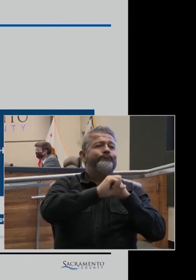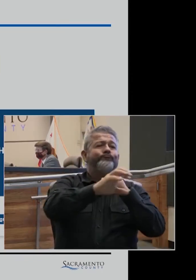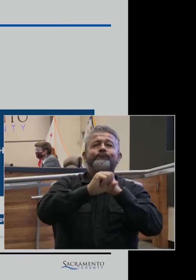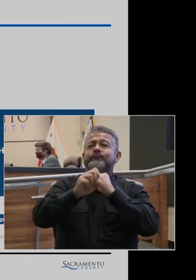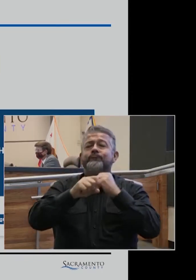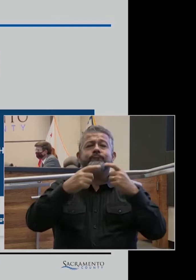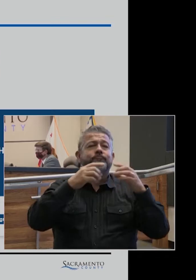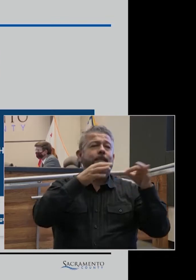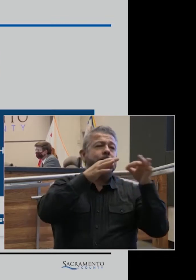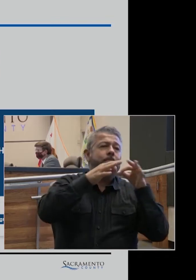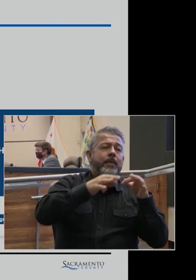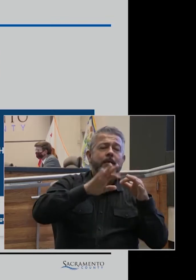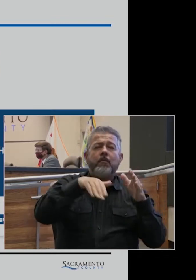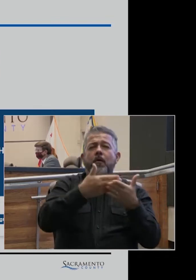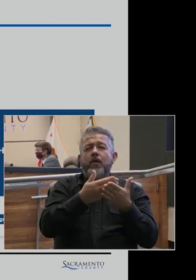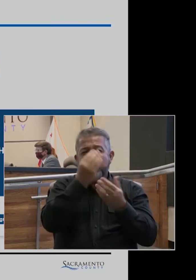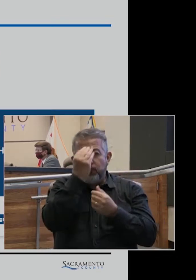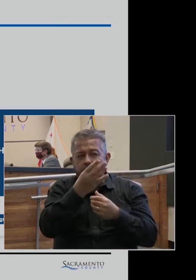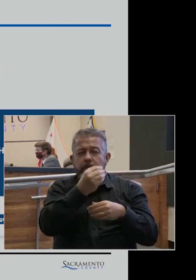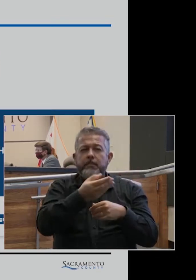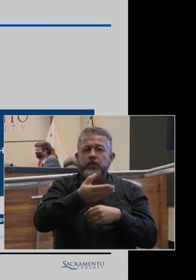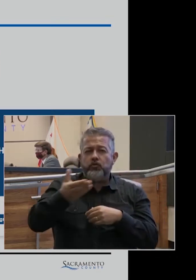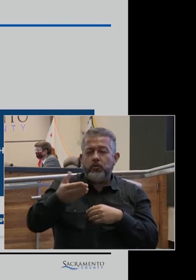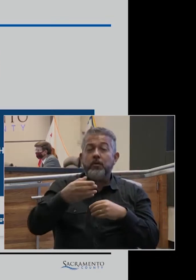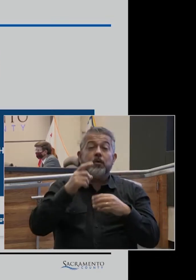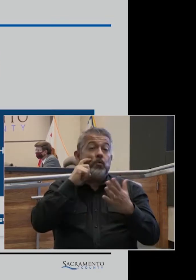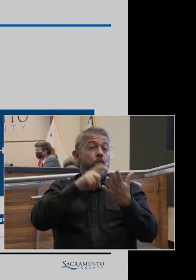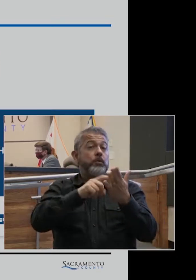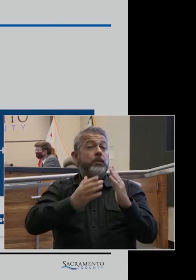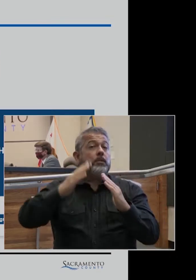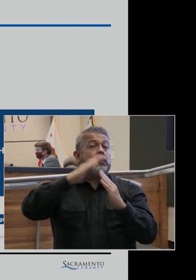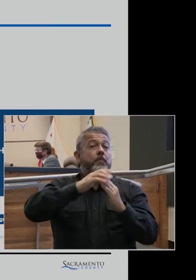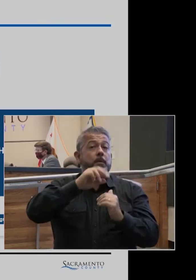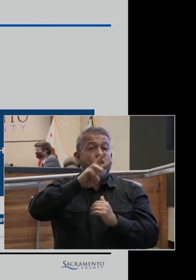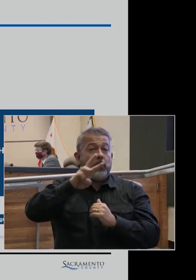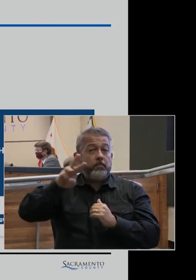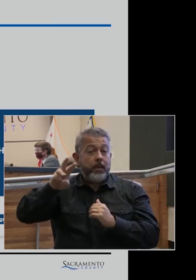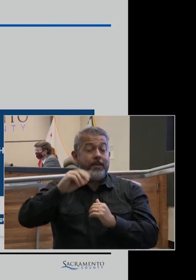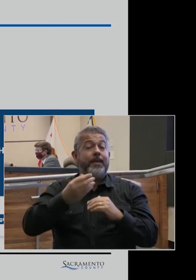IN THIS PRESENTATION. REDIRECTING WILL BE THE PRIMARY REDIRECTING WILL BE THE PRIMARY SOURCE. SOURCE. NOTE ON TOP OF EVERY COUNTY WEB